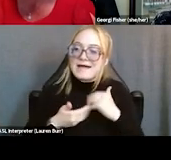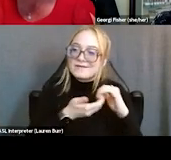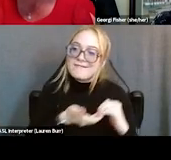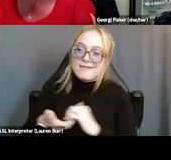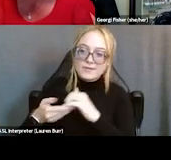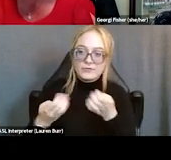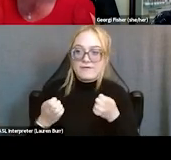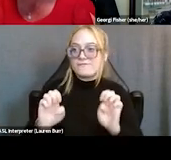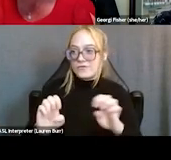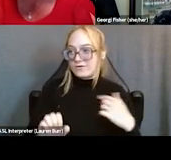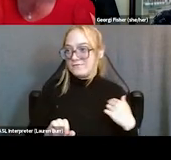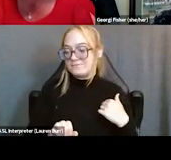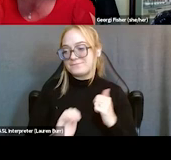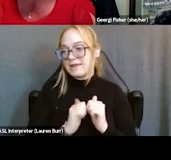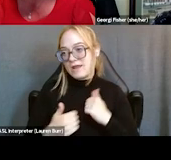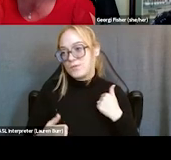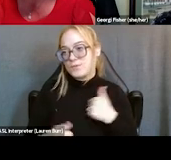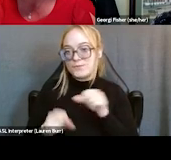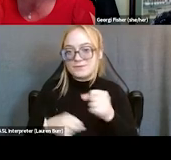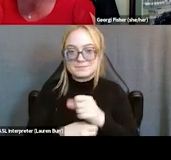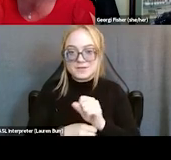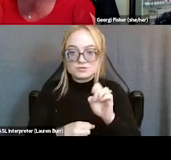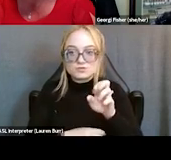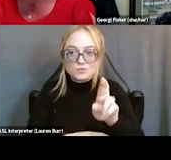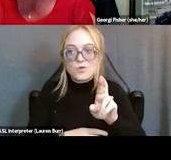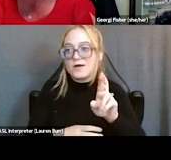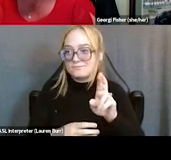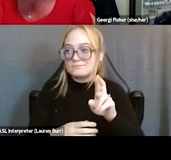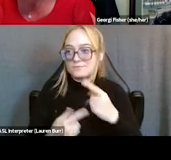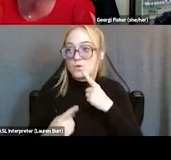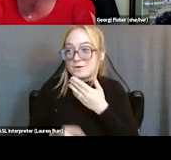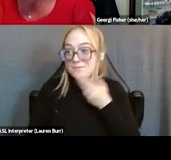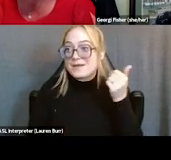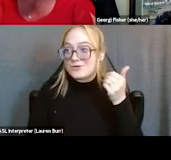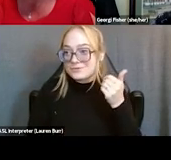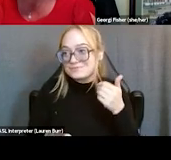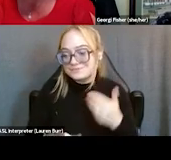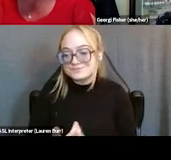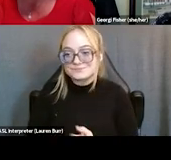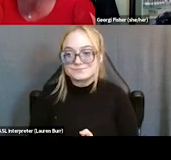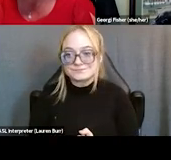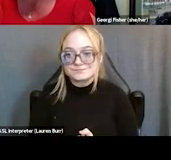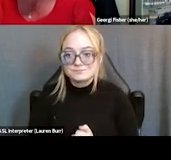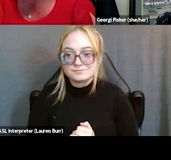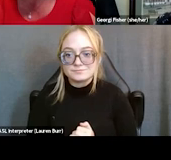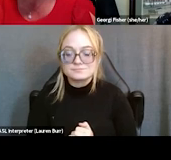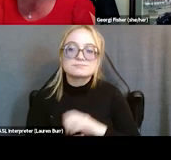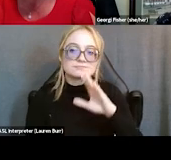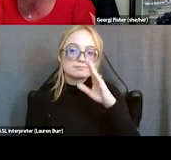how we can make SOAR work the best that we can in our community. And so let me say this, our folks, you know,